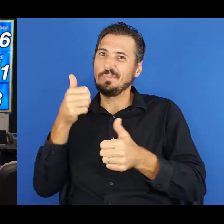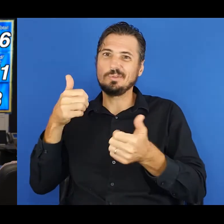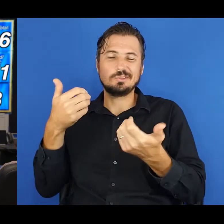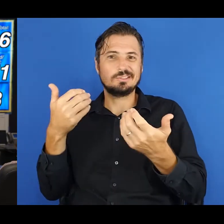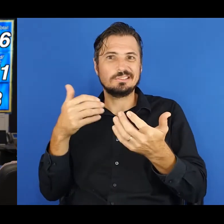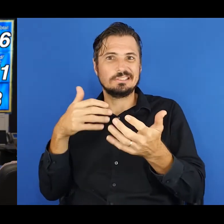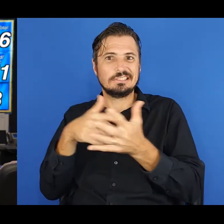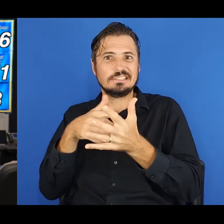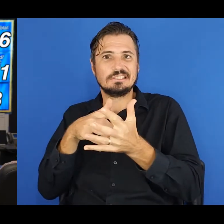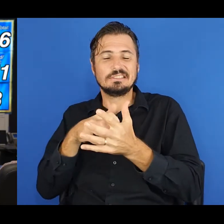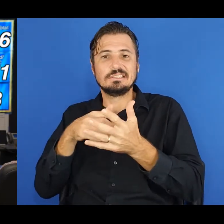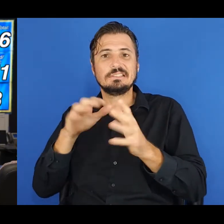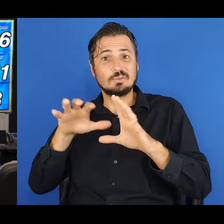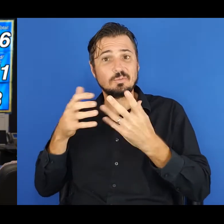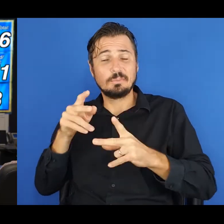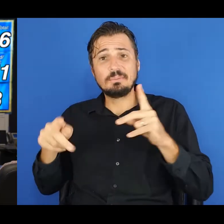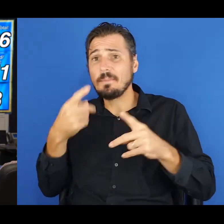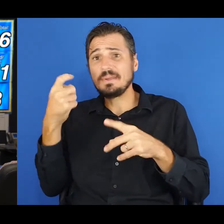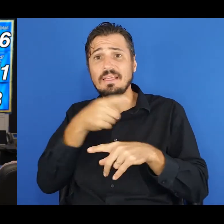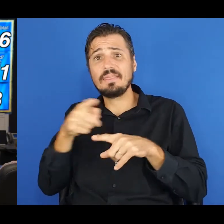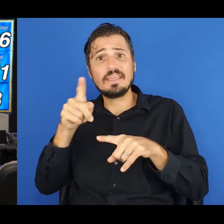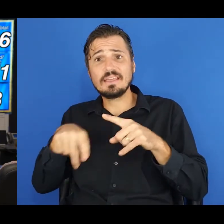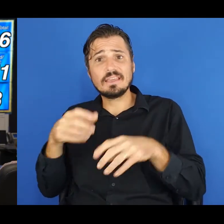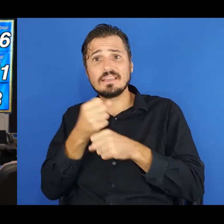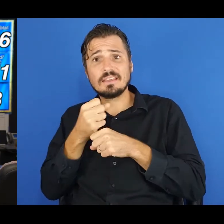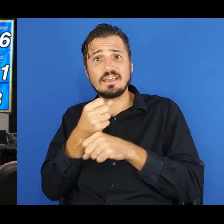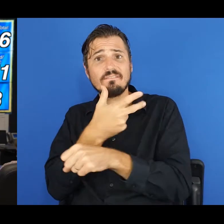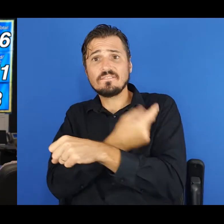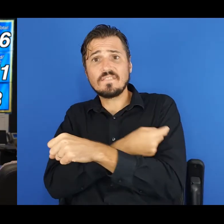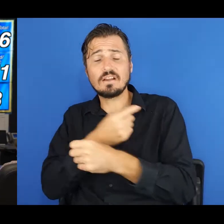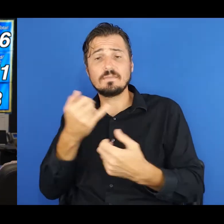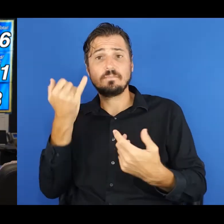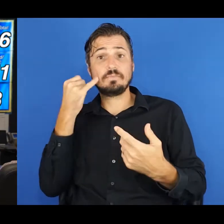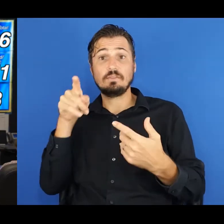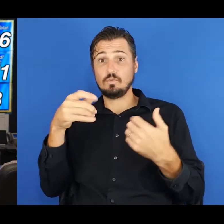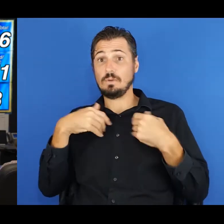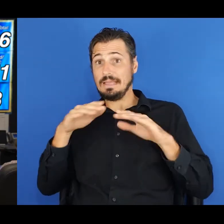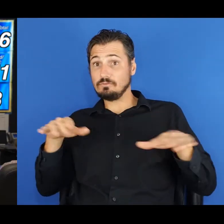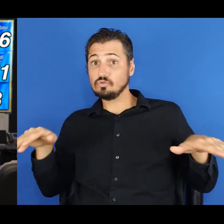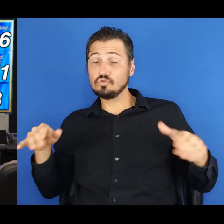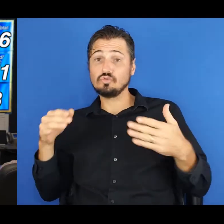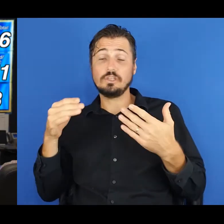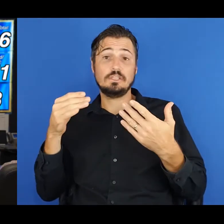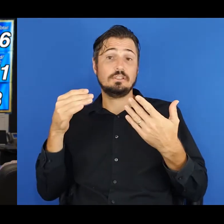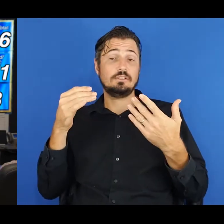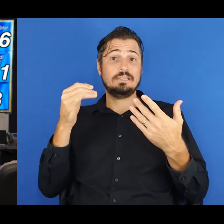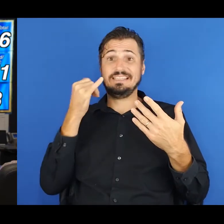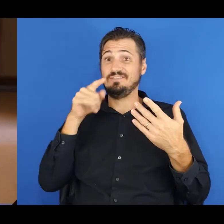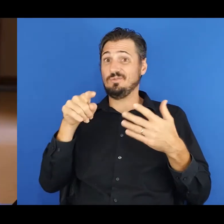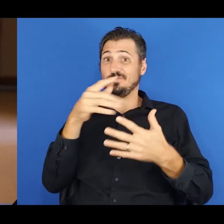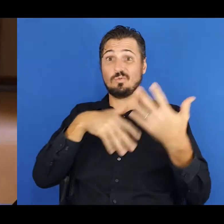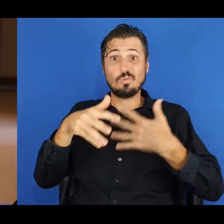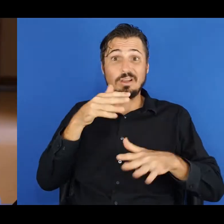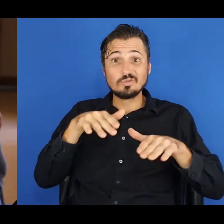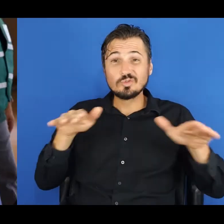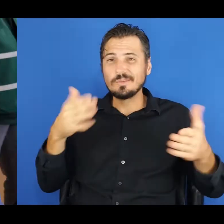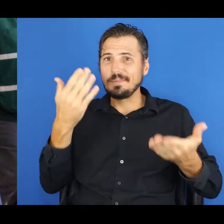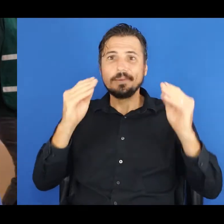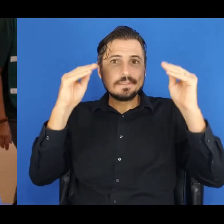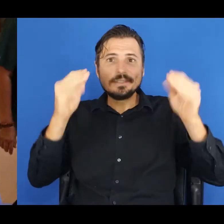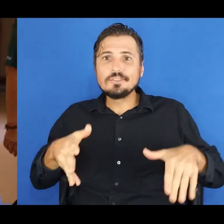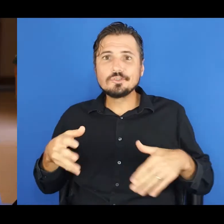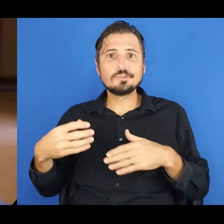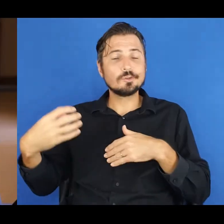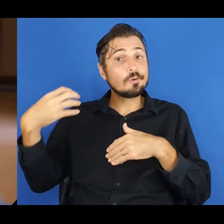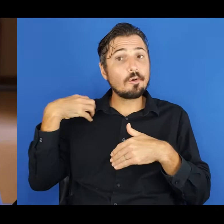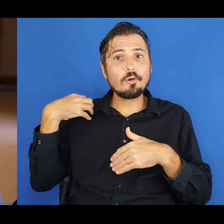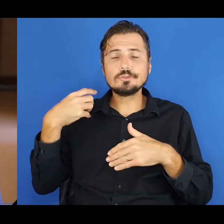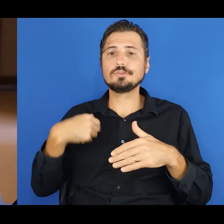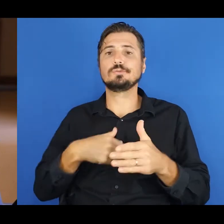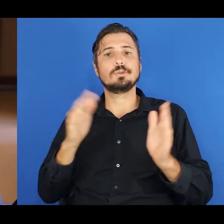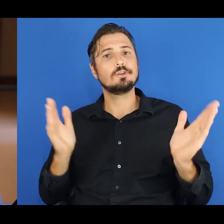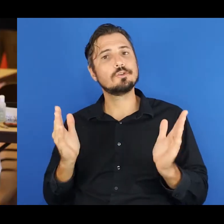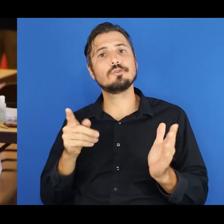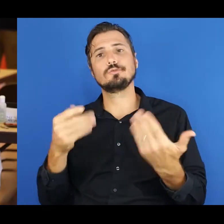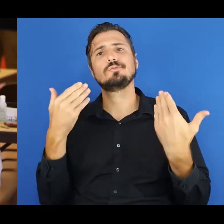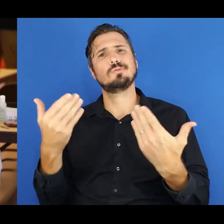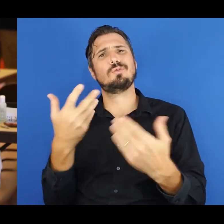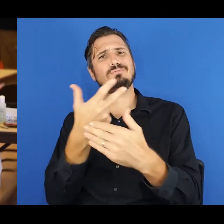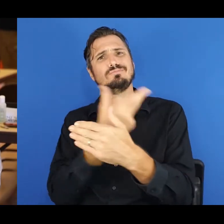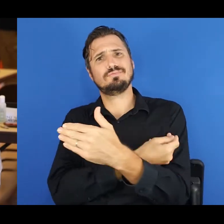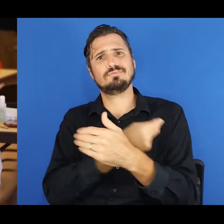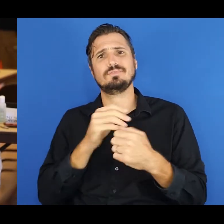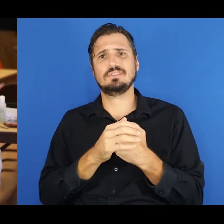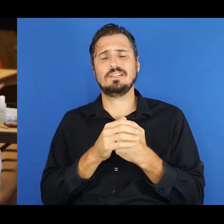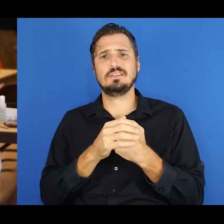since they cannot be vaccinated. If you have children in your home, or if you are around children – as a teacher or coach – we urge you to please get vaccinated. This is the best way we can